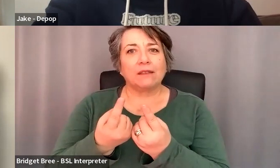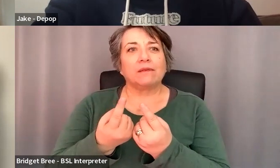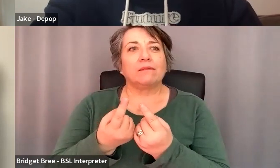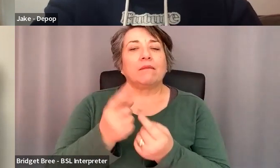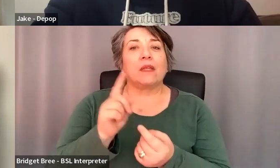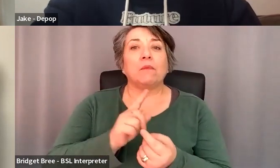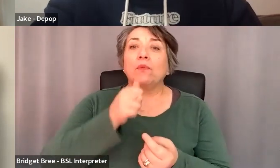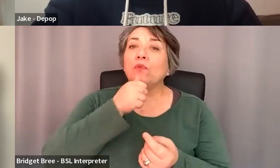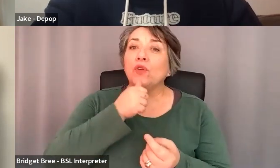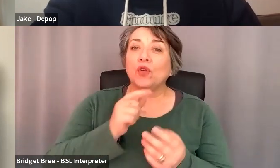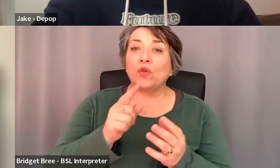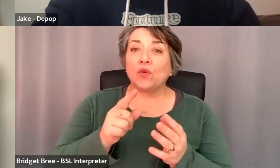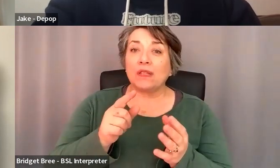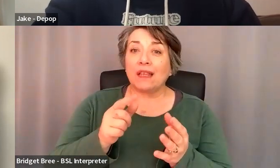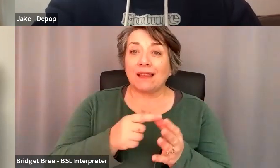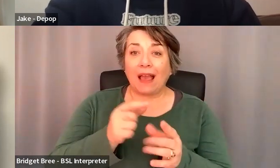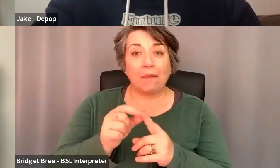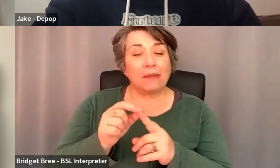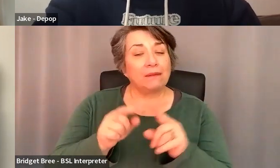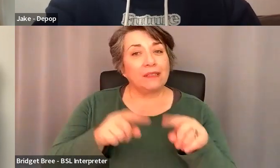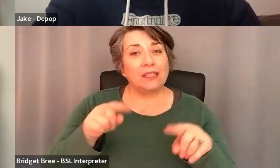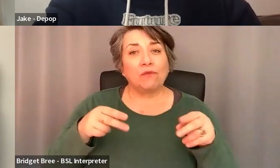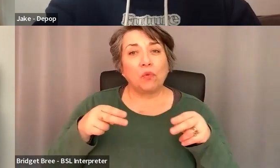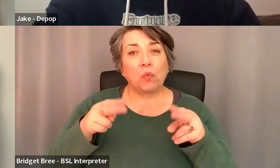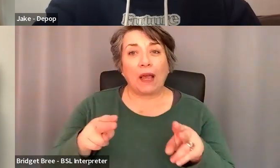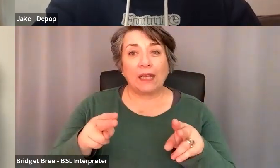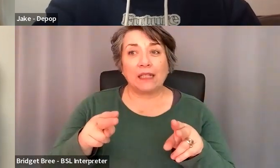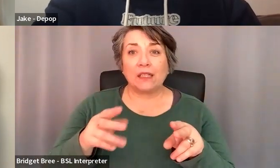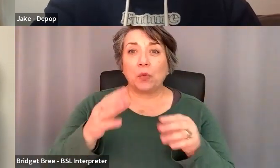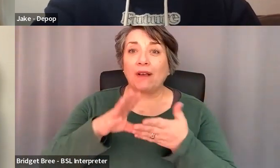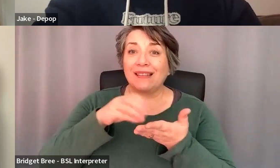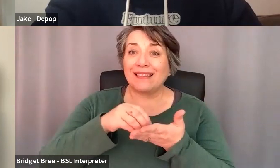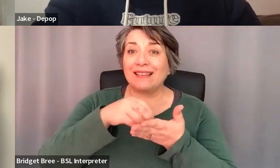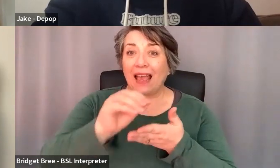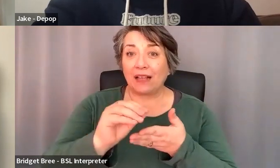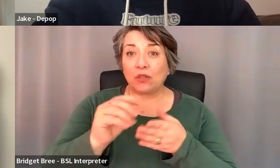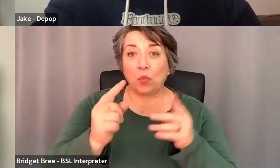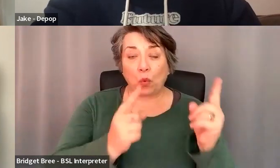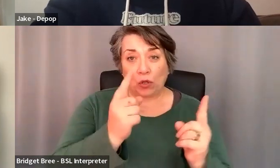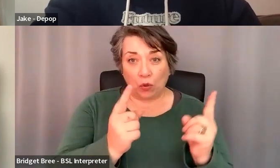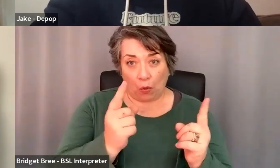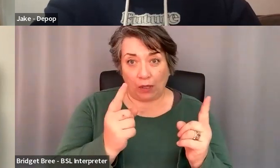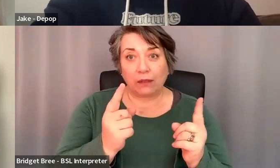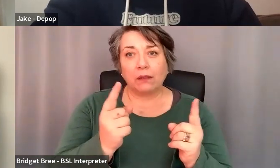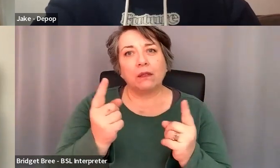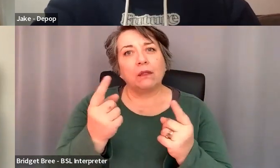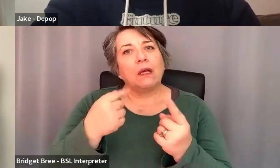So we have peer-to-peer sales, and that really stems from one of our main missions, which is sustainability, waste reduction. I'm really looking to prolong the life of items. from a main mission which is sustainability, west reduction, and looking to prolong the